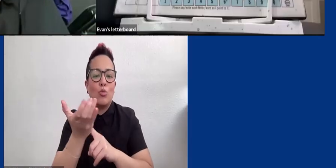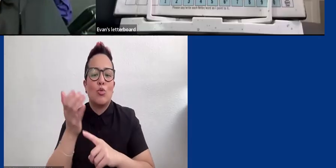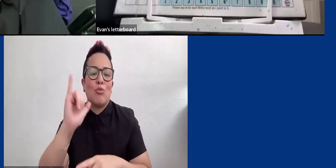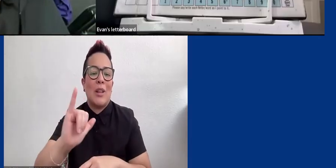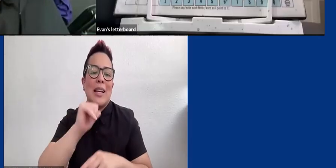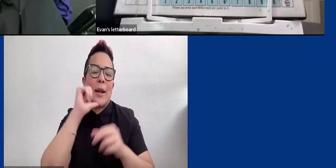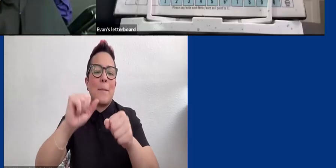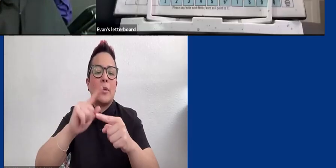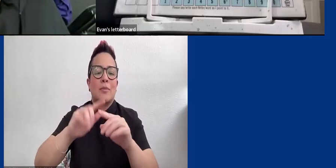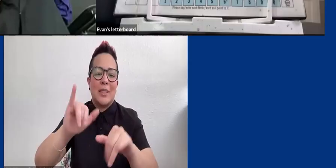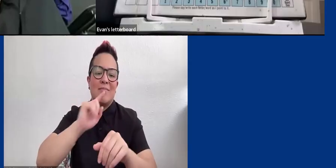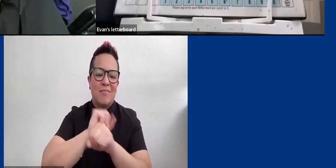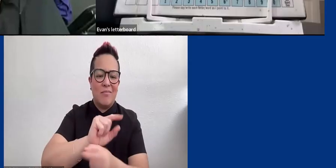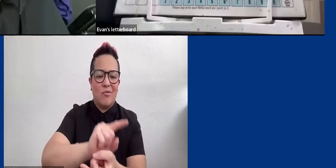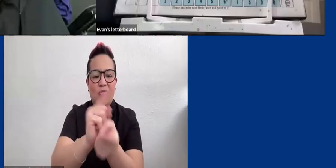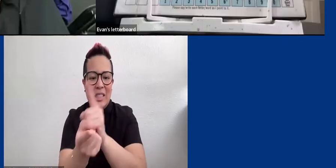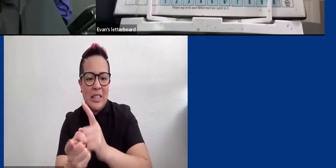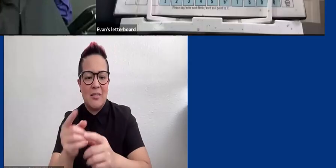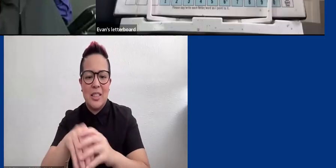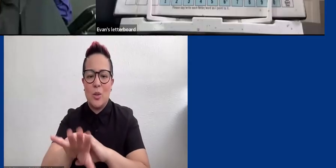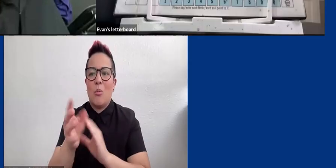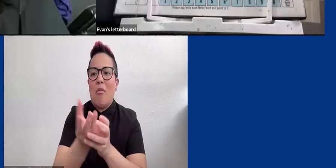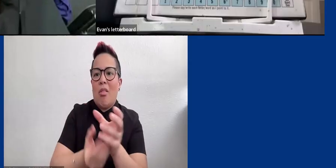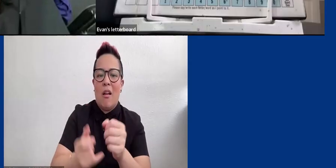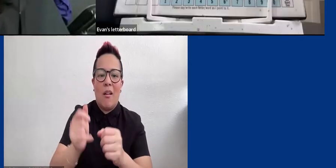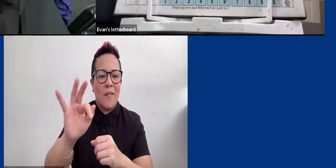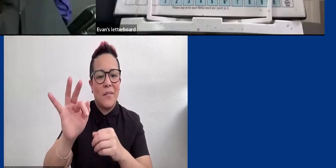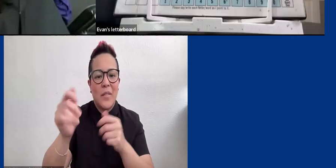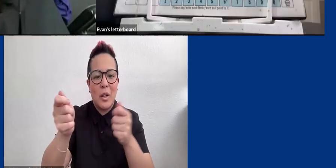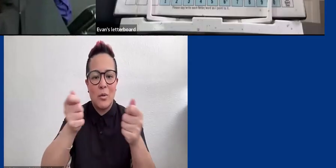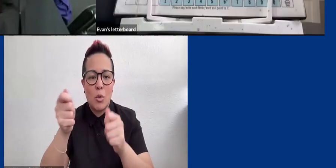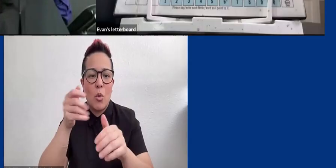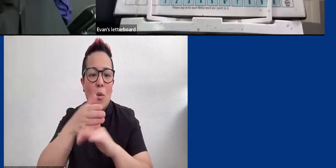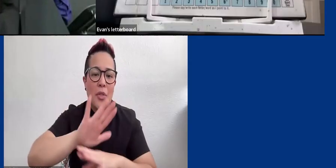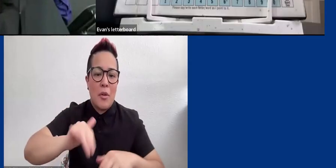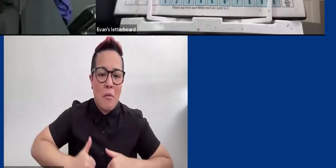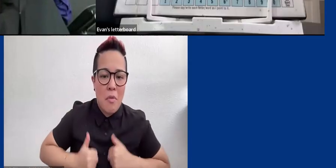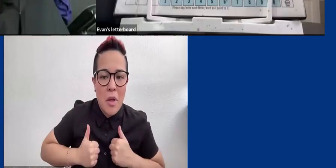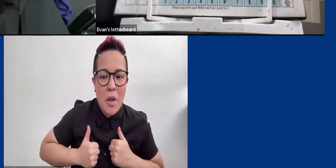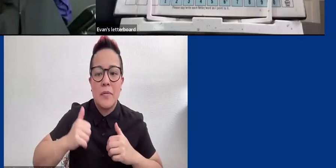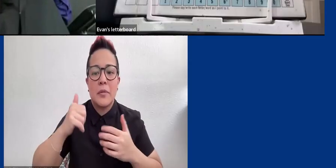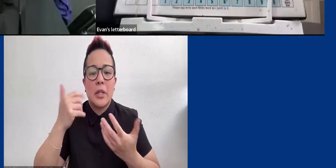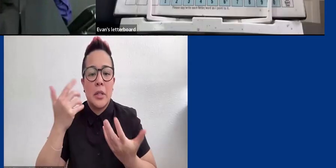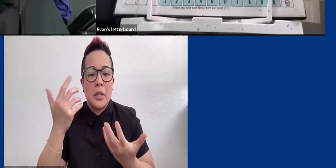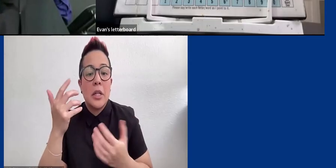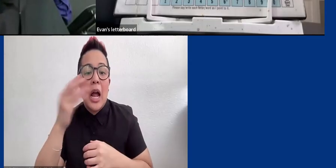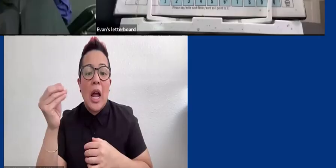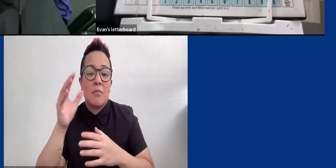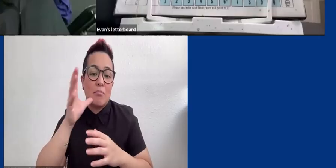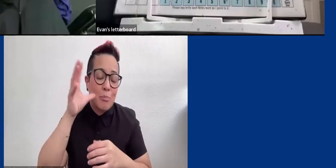Parents, state or federal agencies, or other authority figures often make decisions for them.